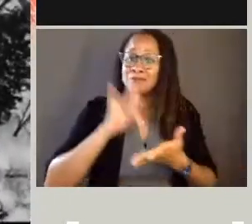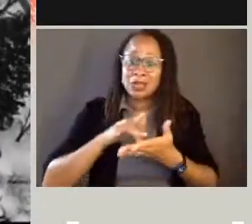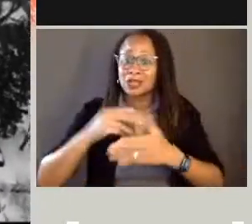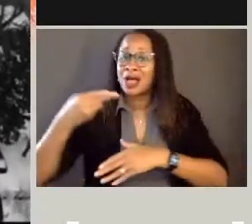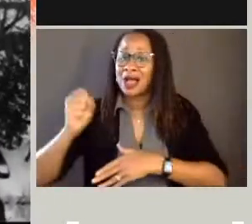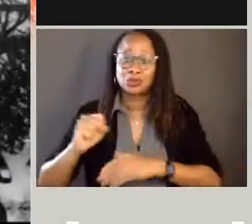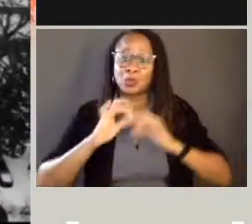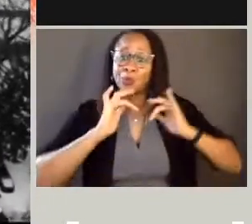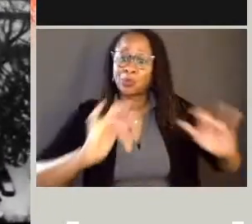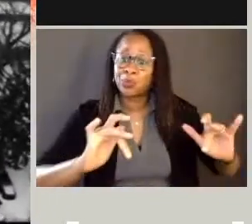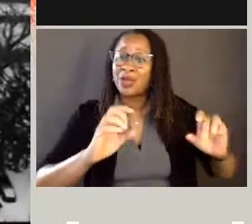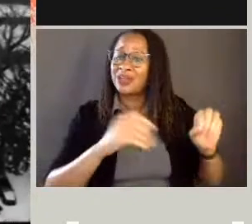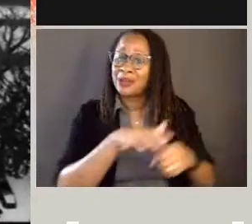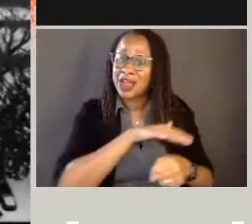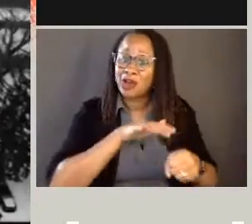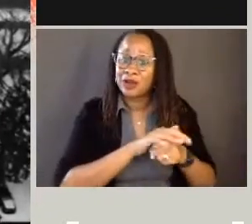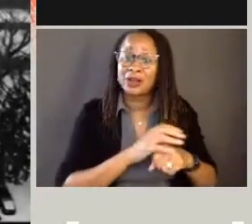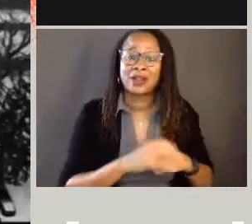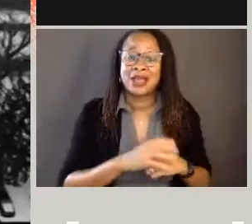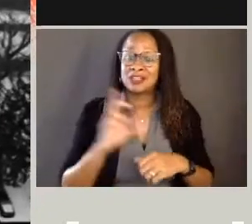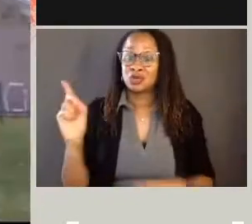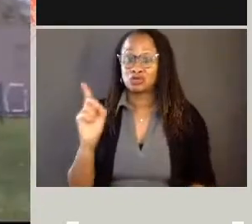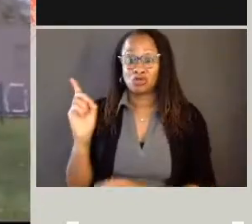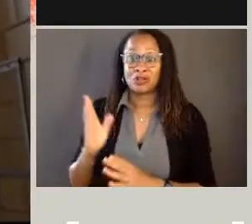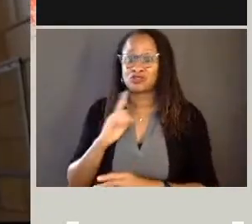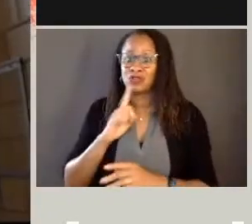there's no middle school, there's no high school. [Narrator 6] And so Detroit is really in free fall.